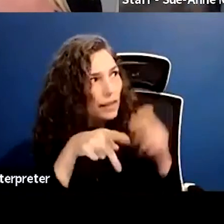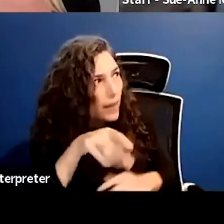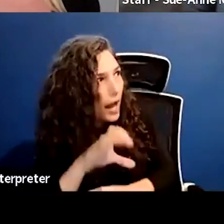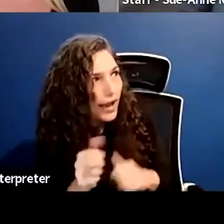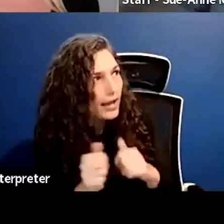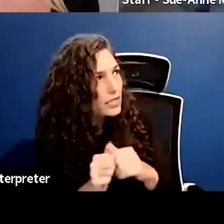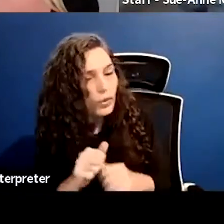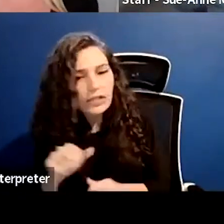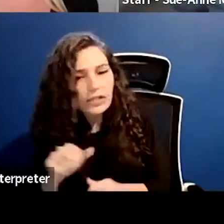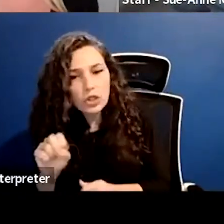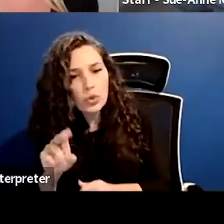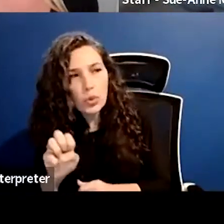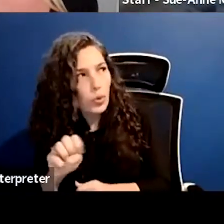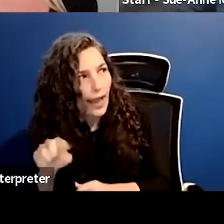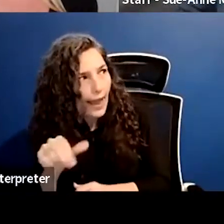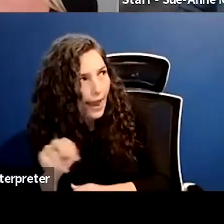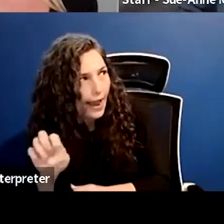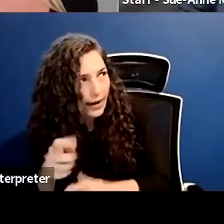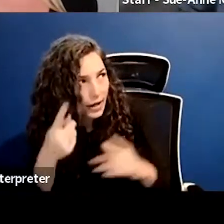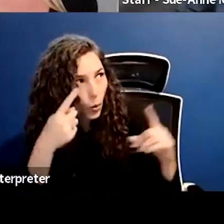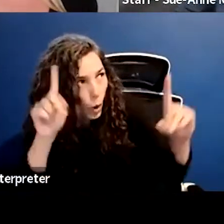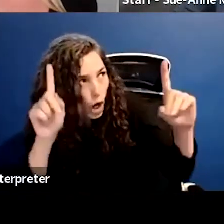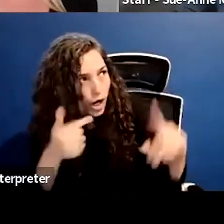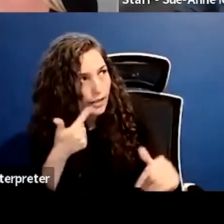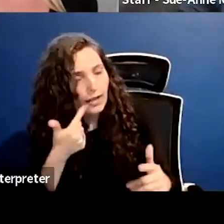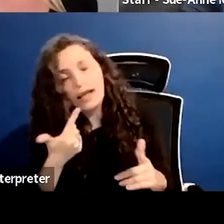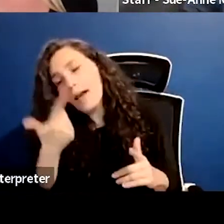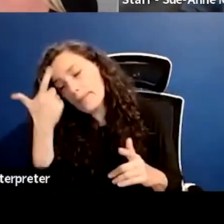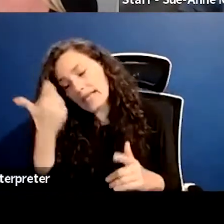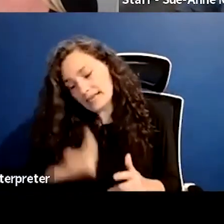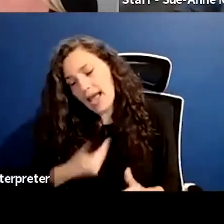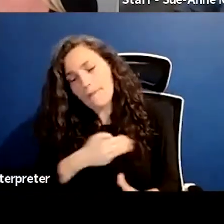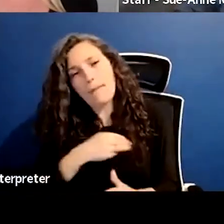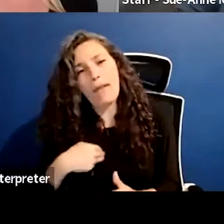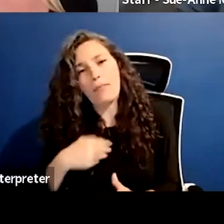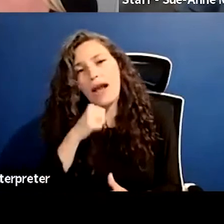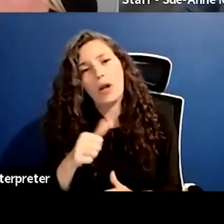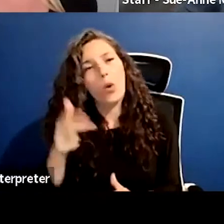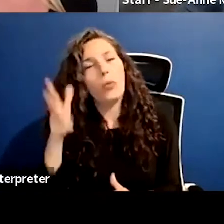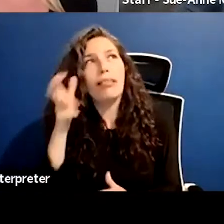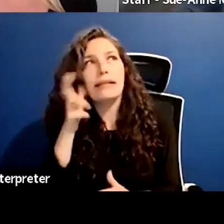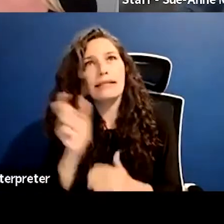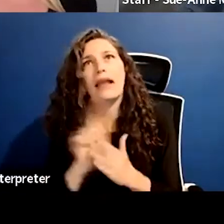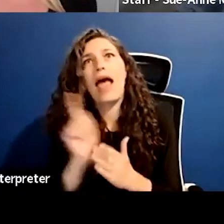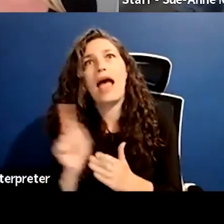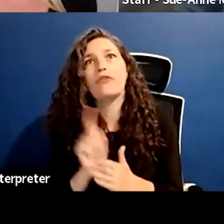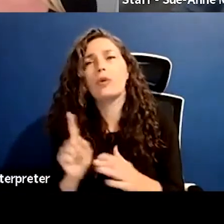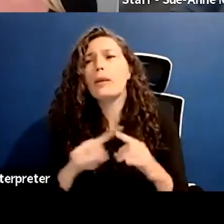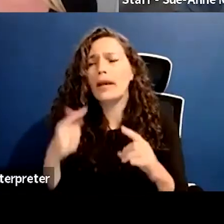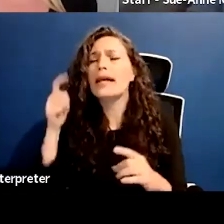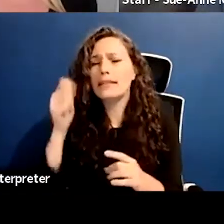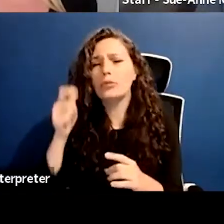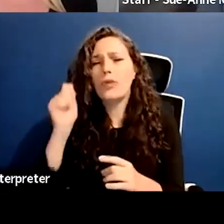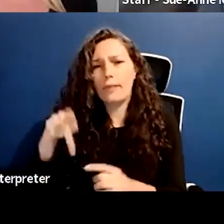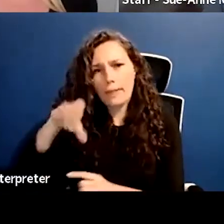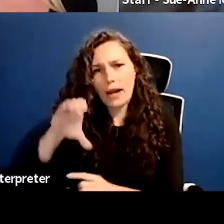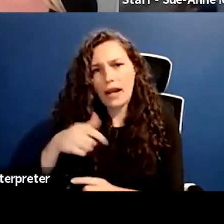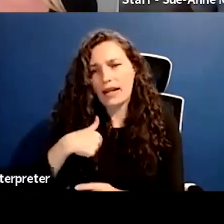I, as a SAG member, I don't listen every week, but I subscribed to the podcast and I forgot, years ago I was,